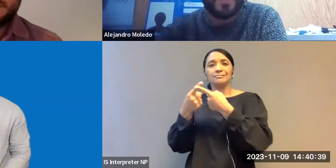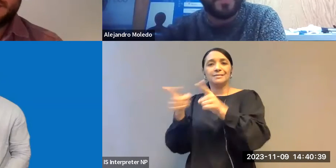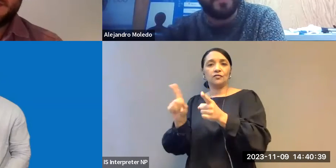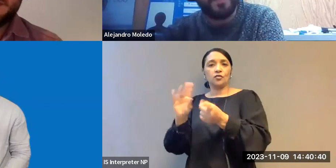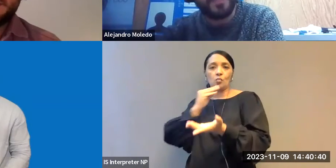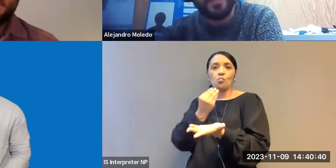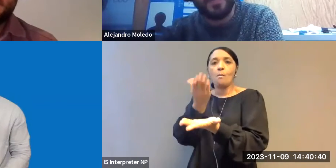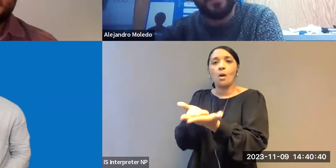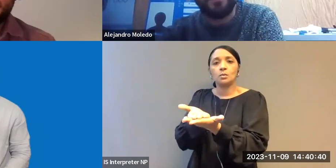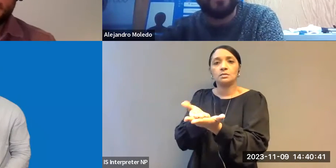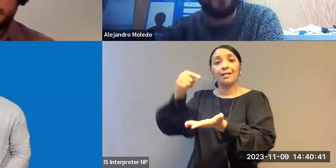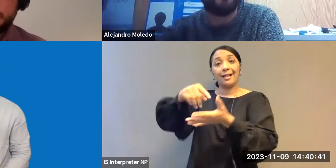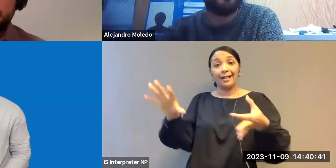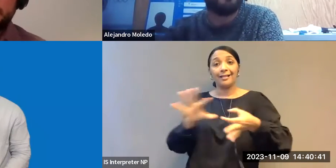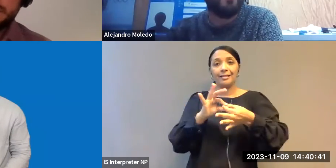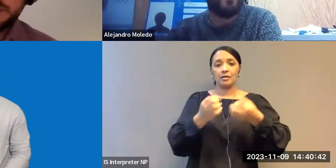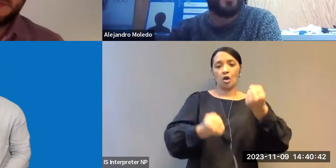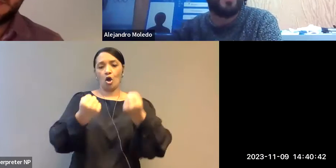regarding the parking card, since we all know